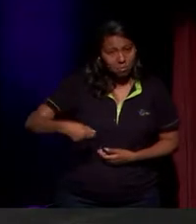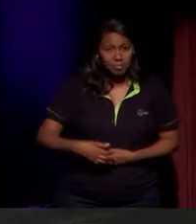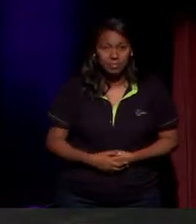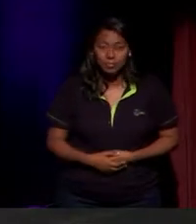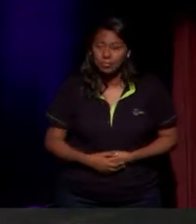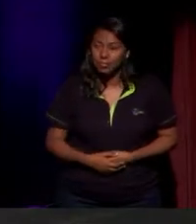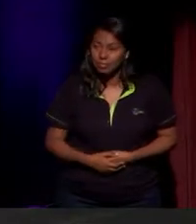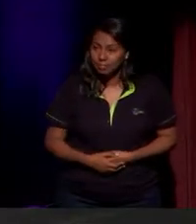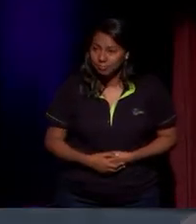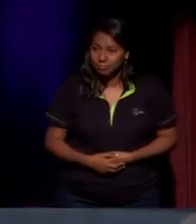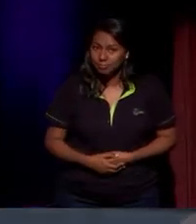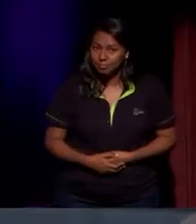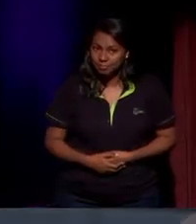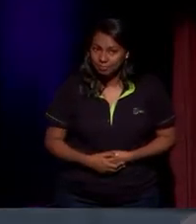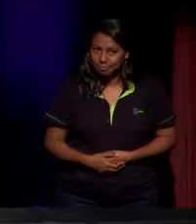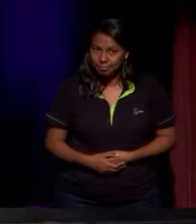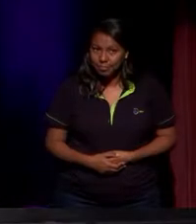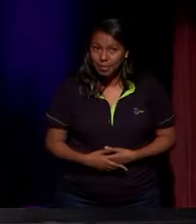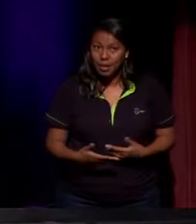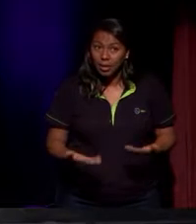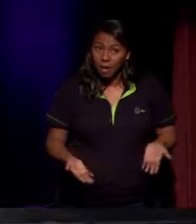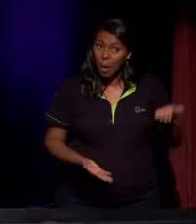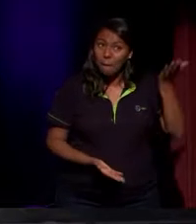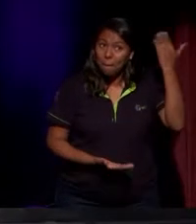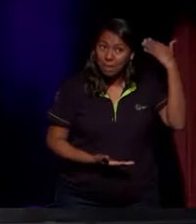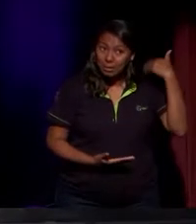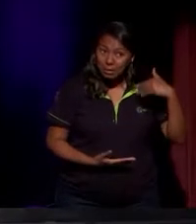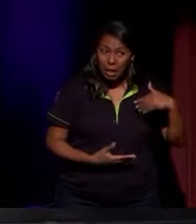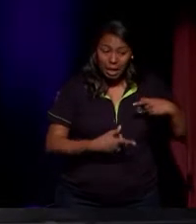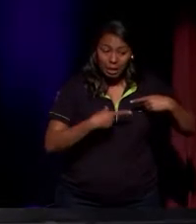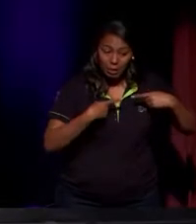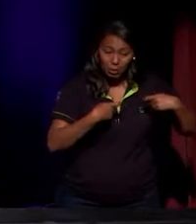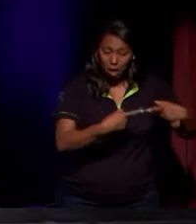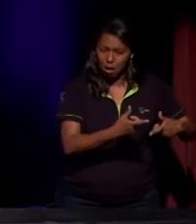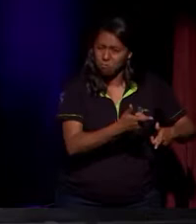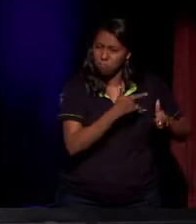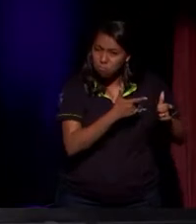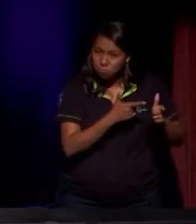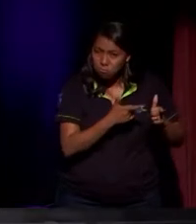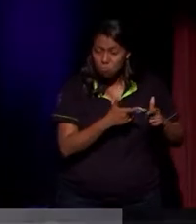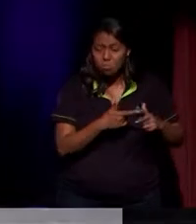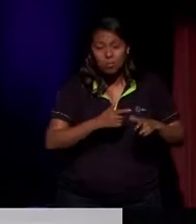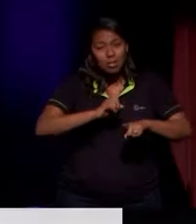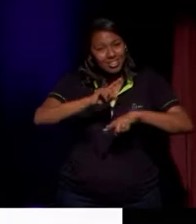and I will finish with the movement of new … these alliances, we have a series of alliances